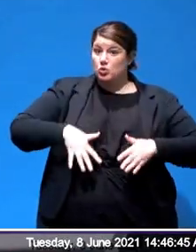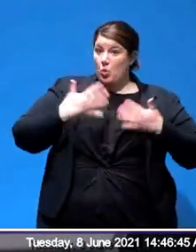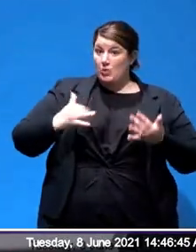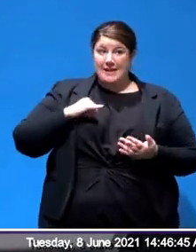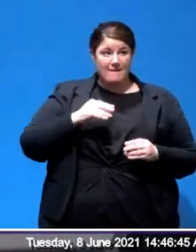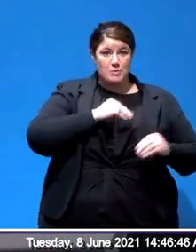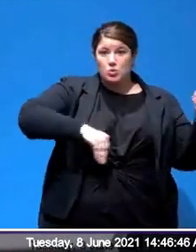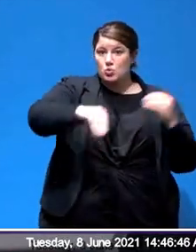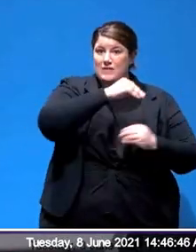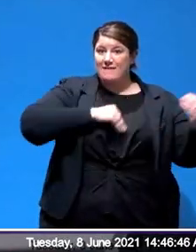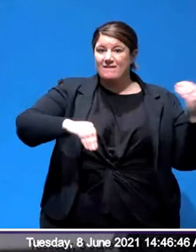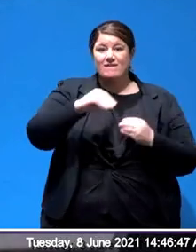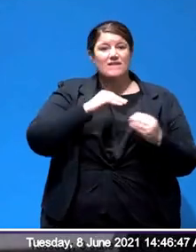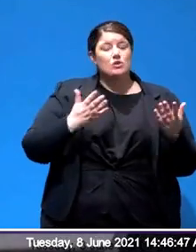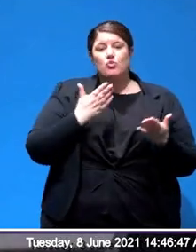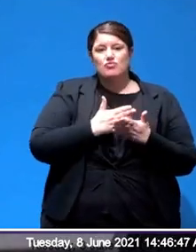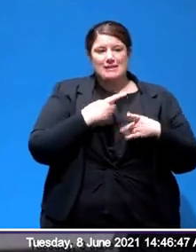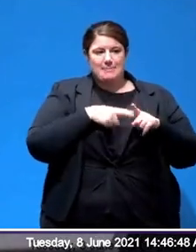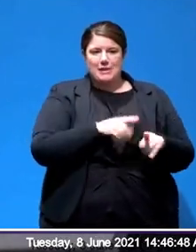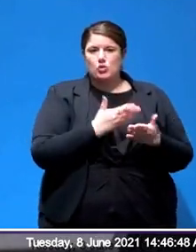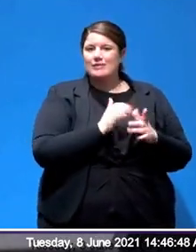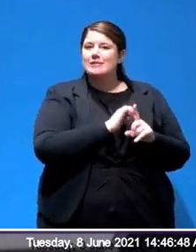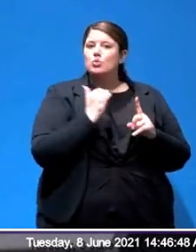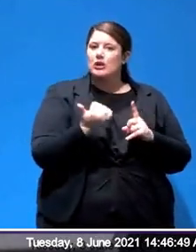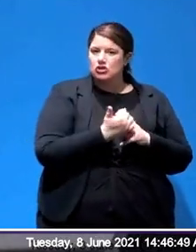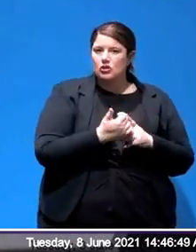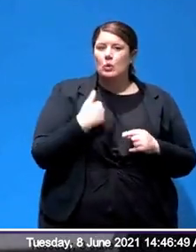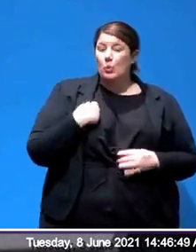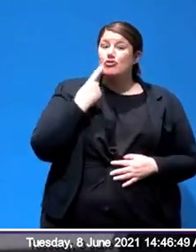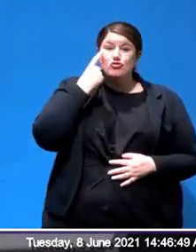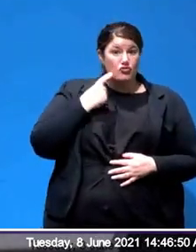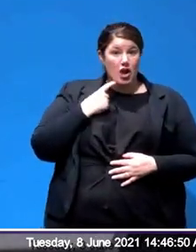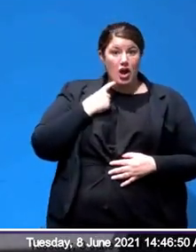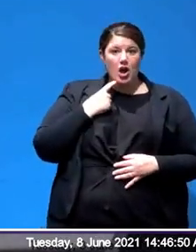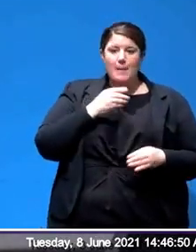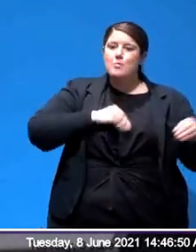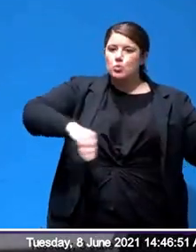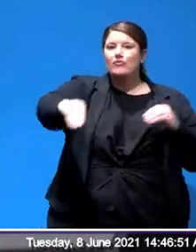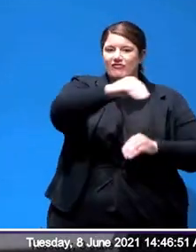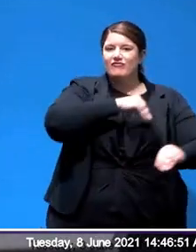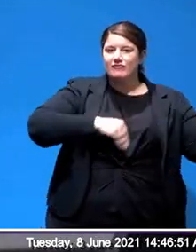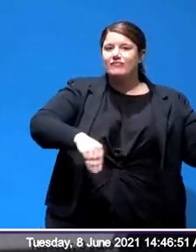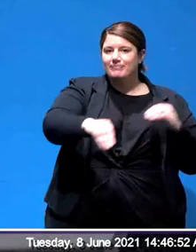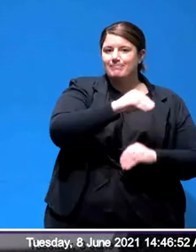So it's an individual basis, but we do try and move staff, yes.